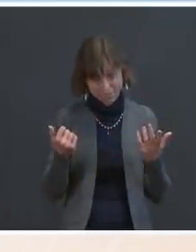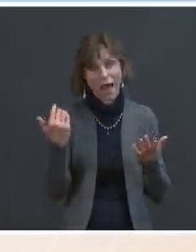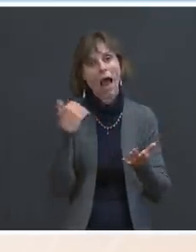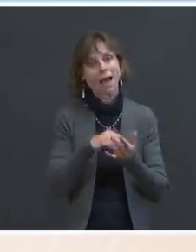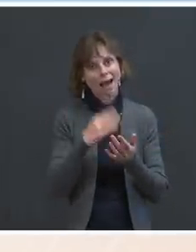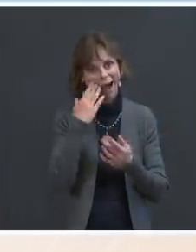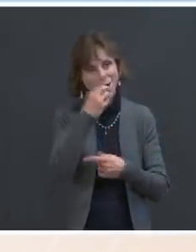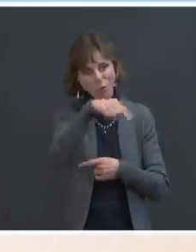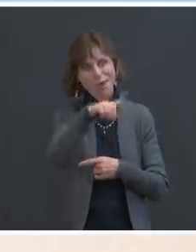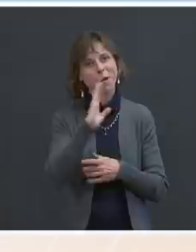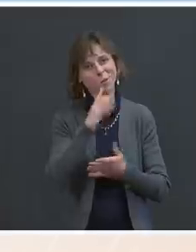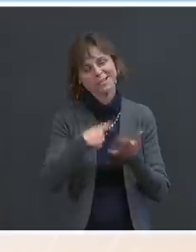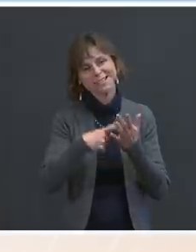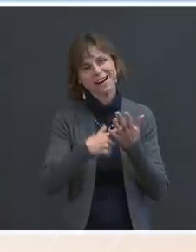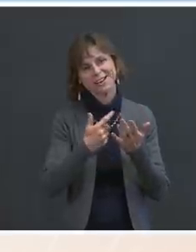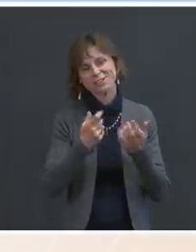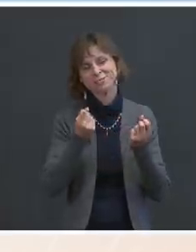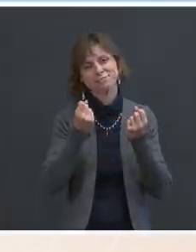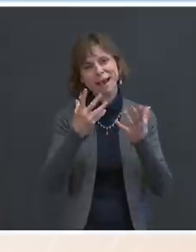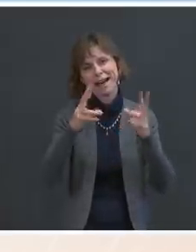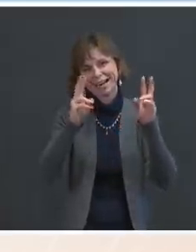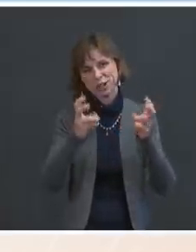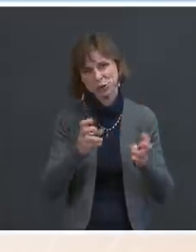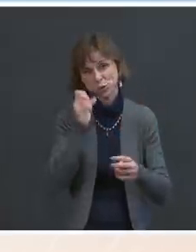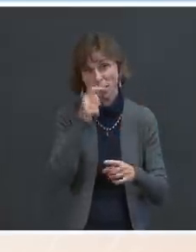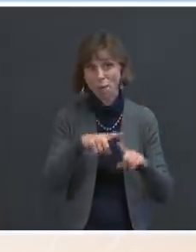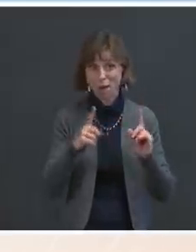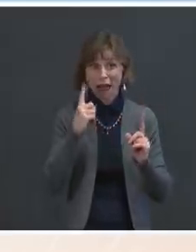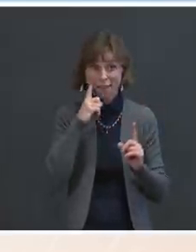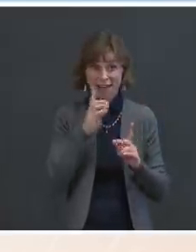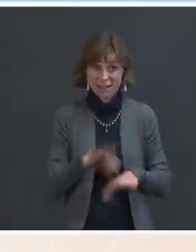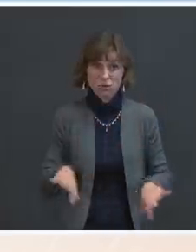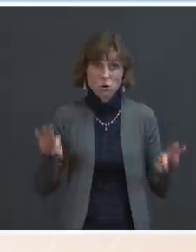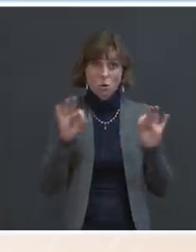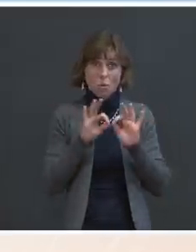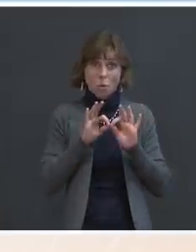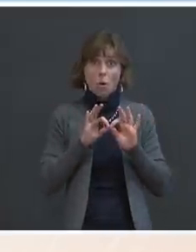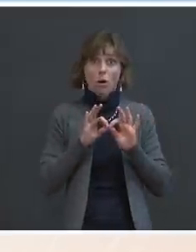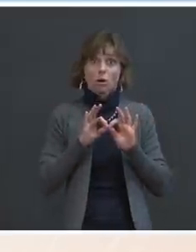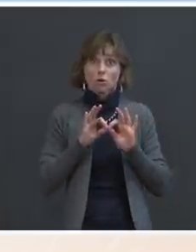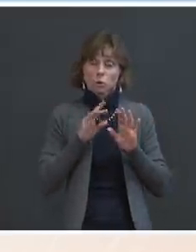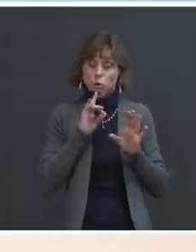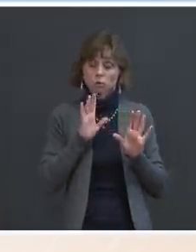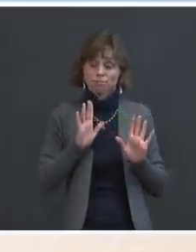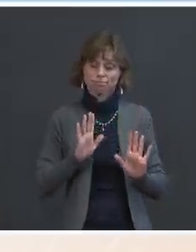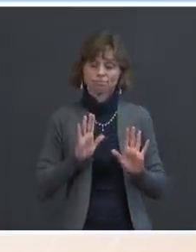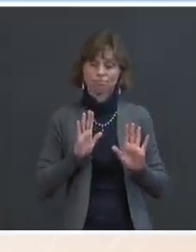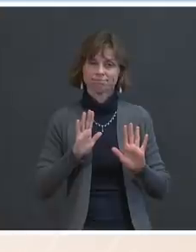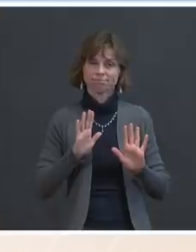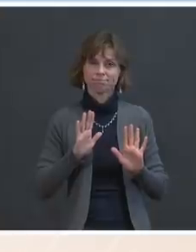of issues tomorrow. But I think it's important to just take a quick -- a little bit of a step back because this is a meeting